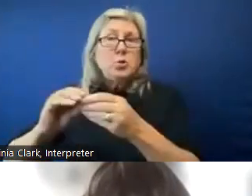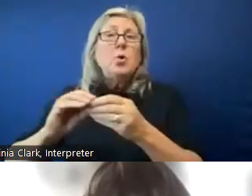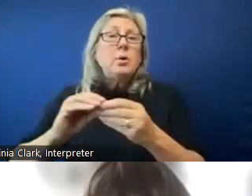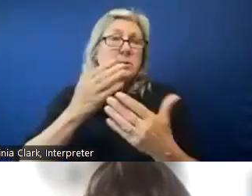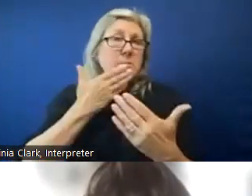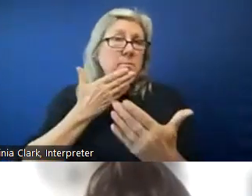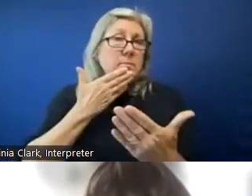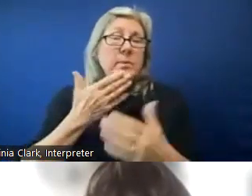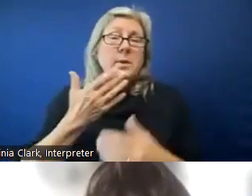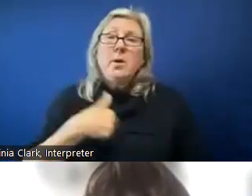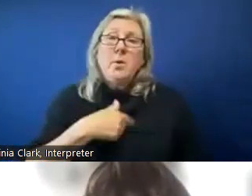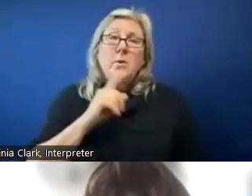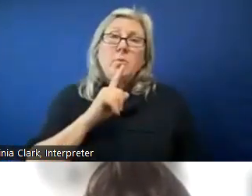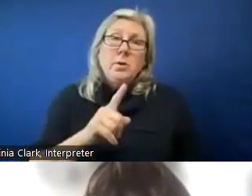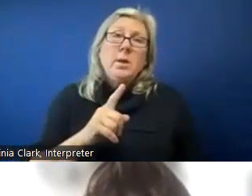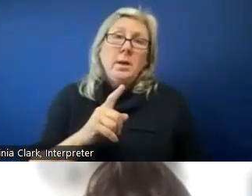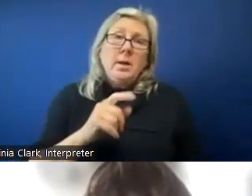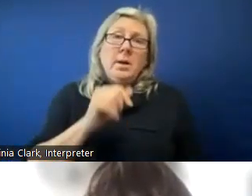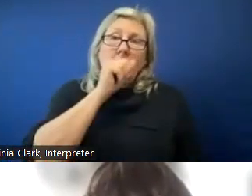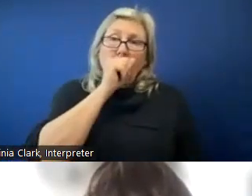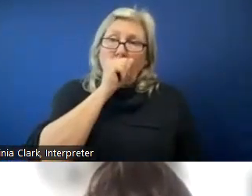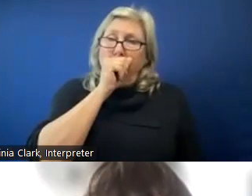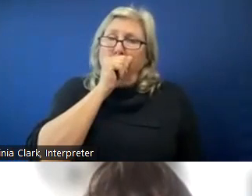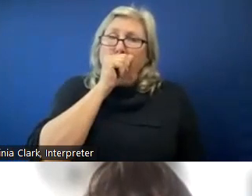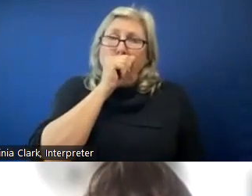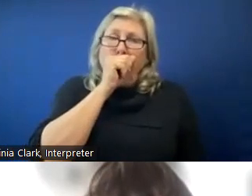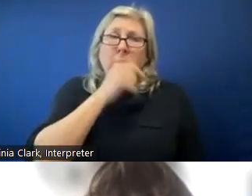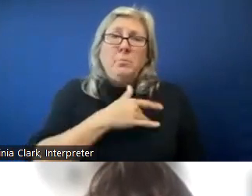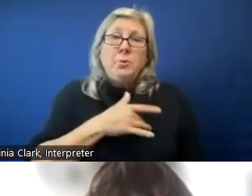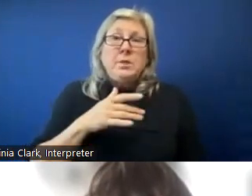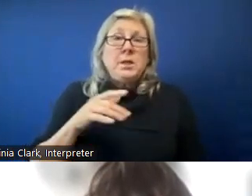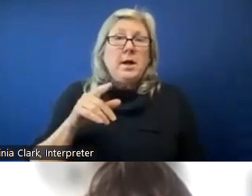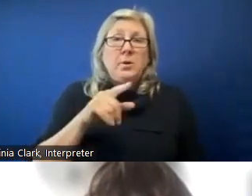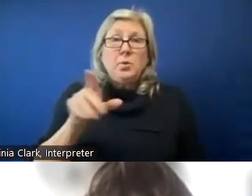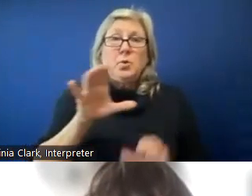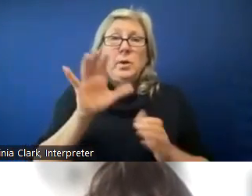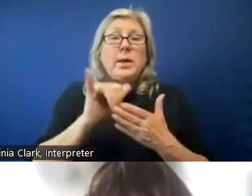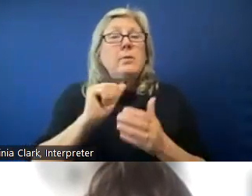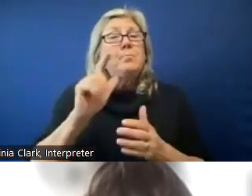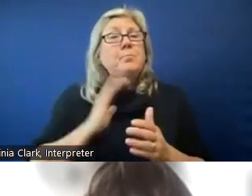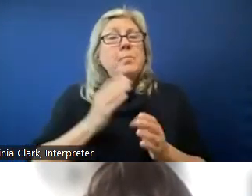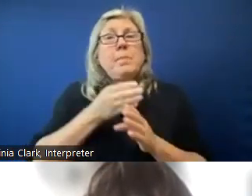and we really appreciate you doing that. And then, to all of our neighbors who attended,